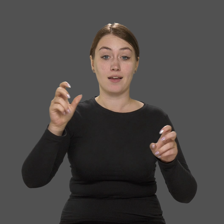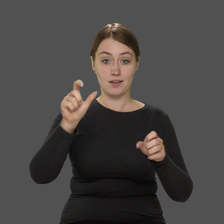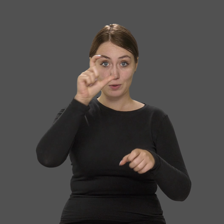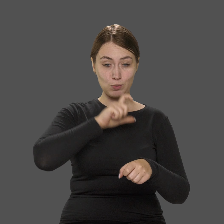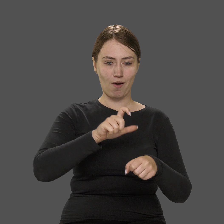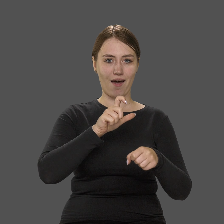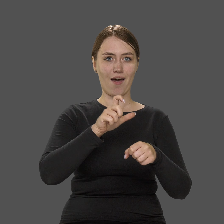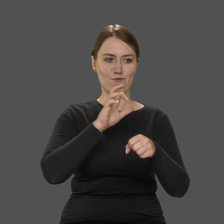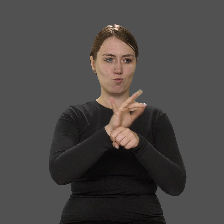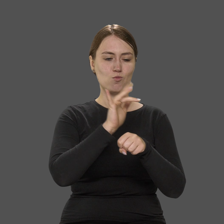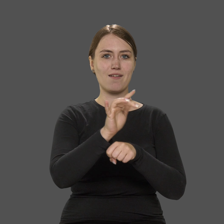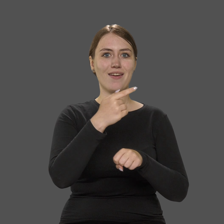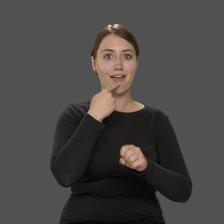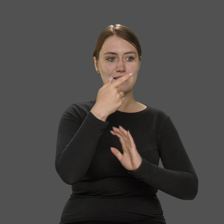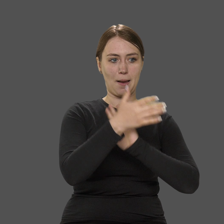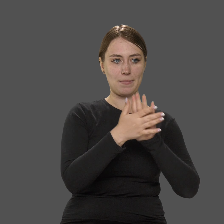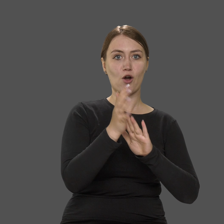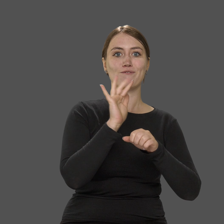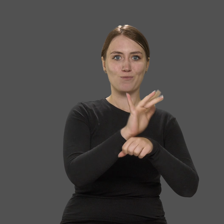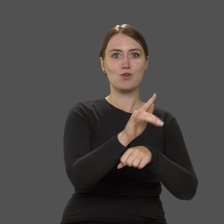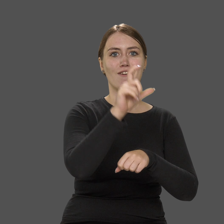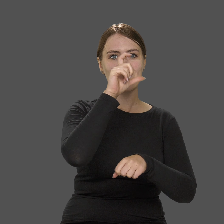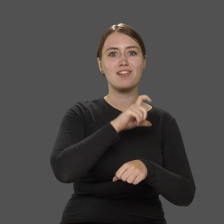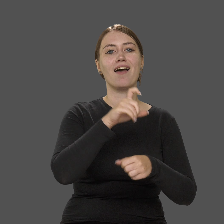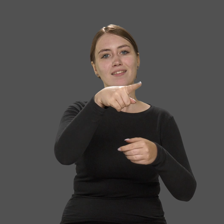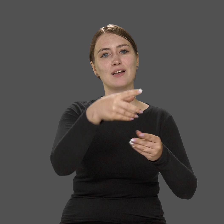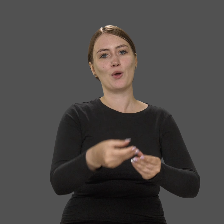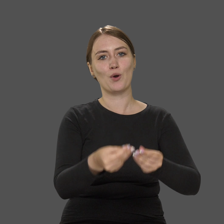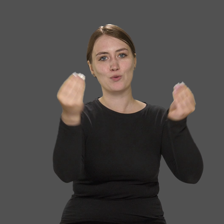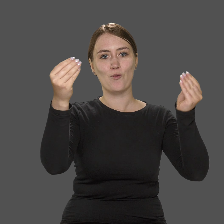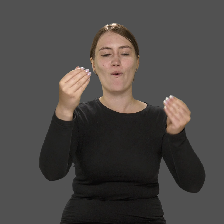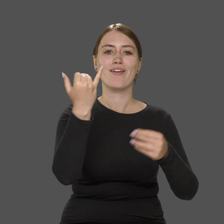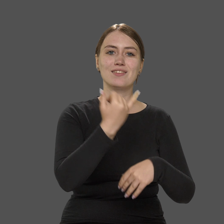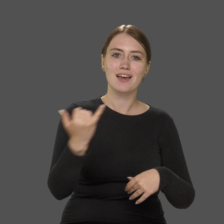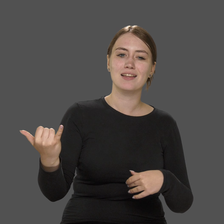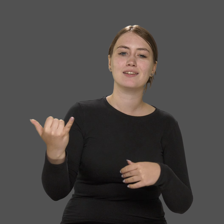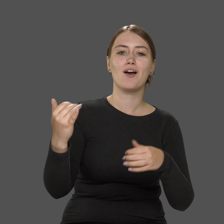negative impact of sign language on a child's development